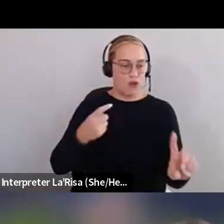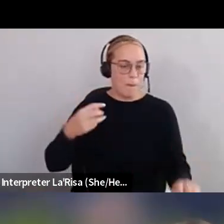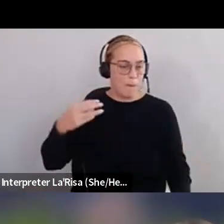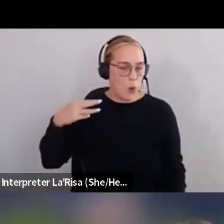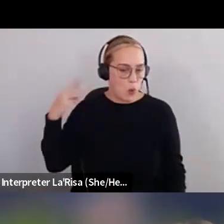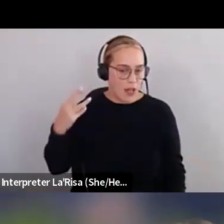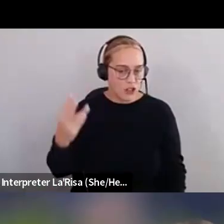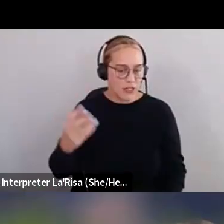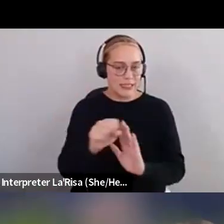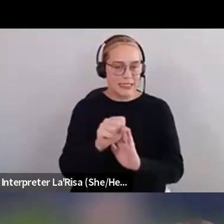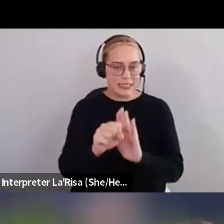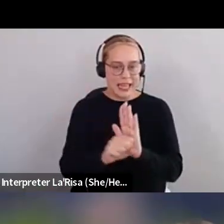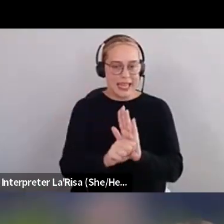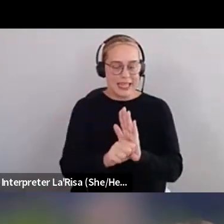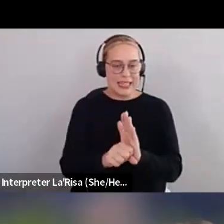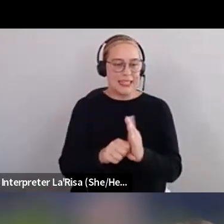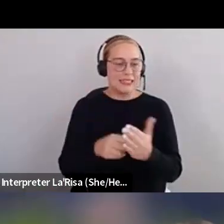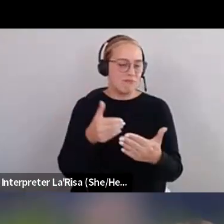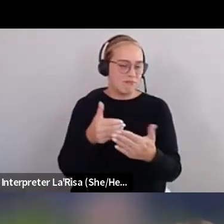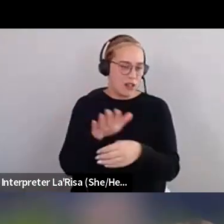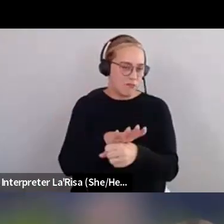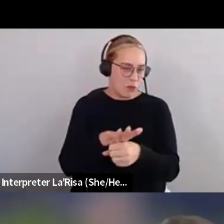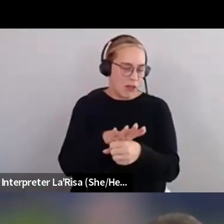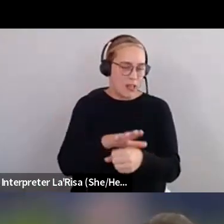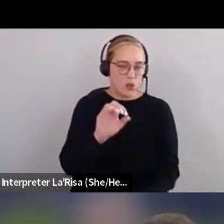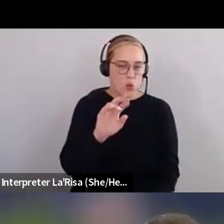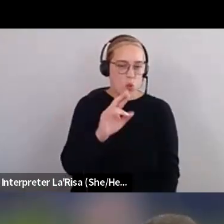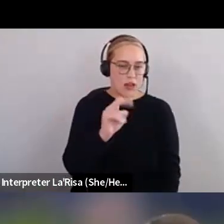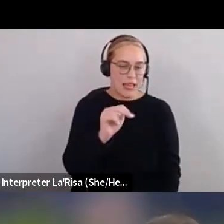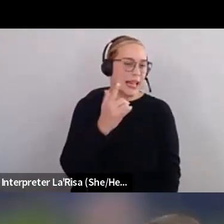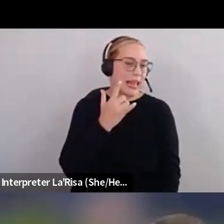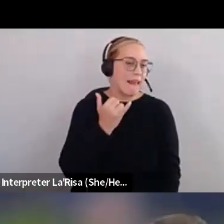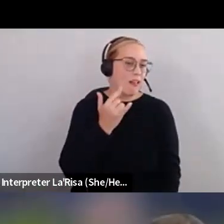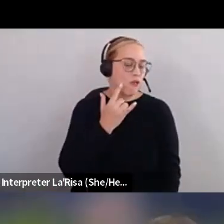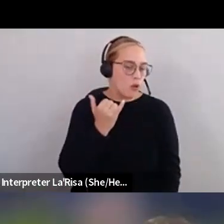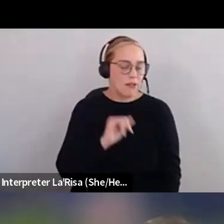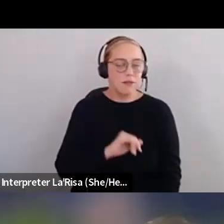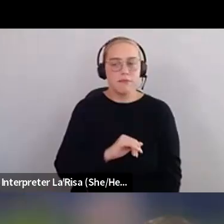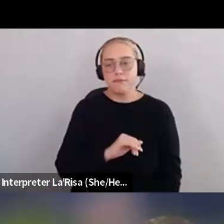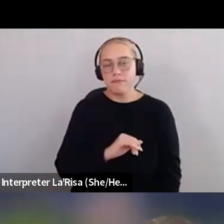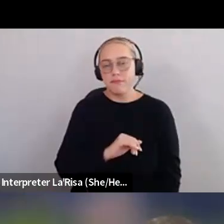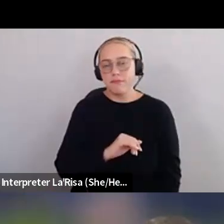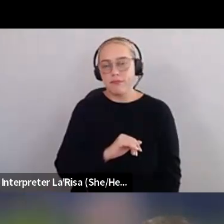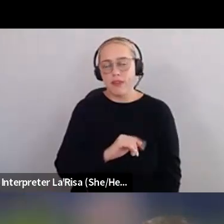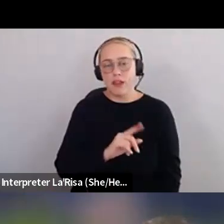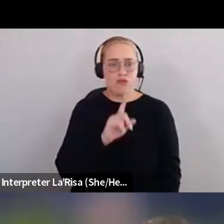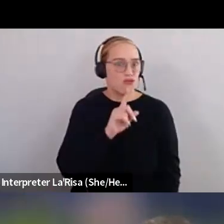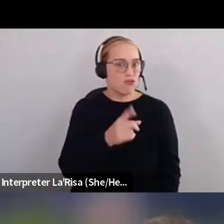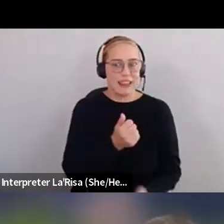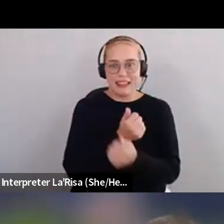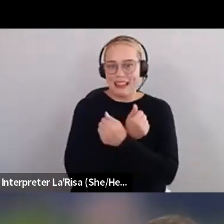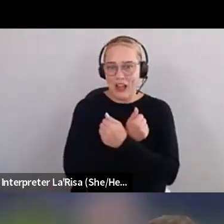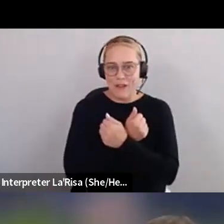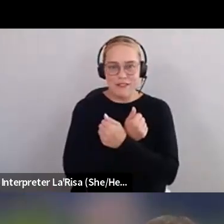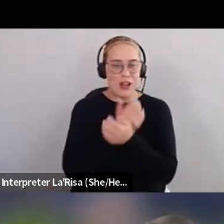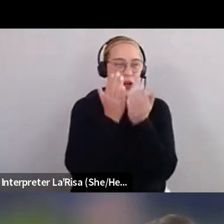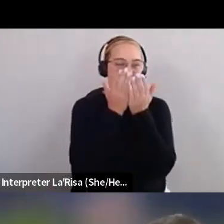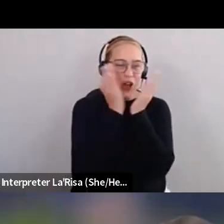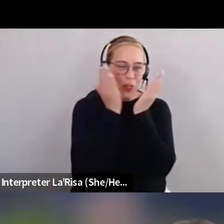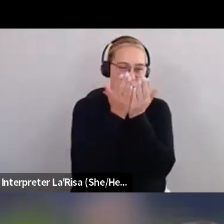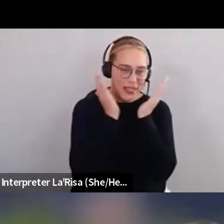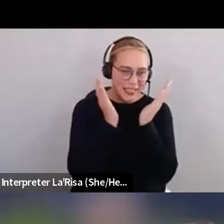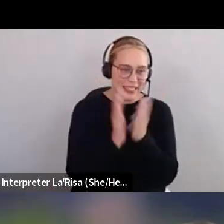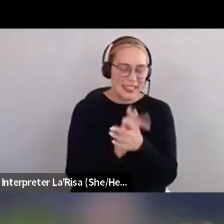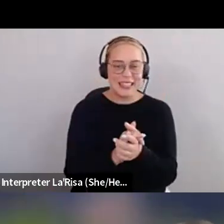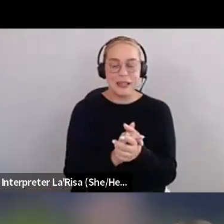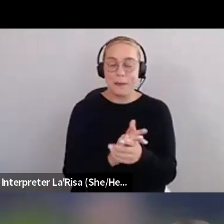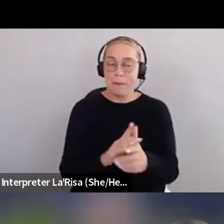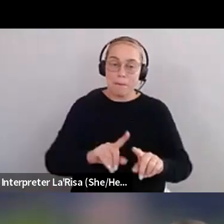: Hi, everyone. My name is Naomi and I use she/her pronouns. I am from